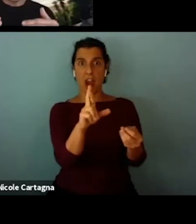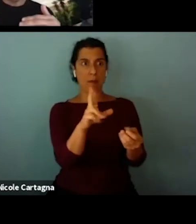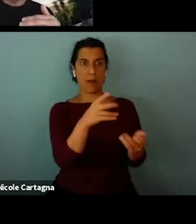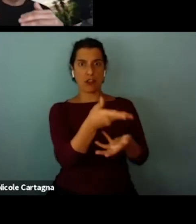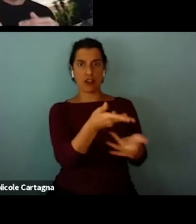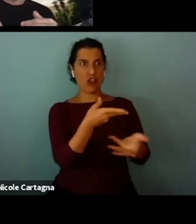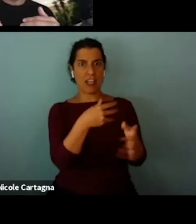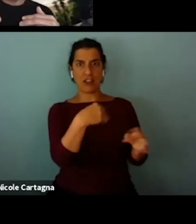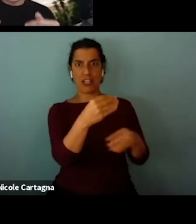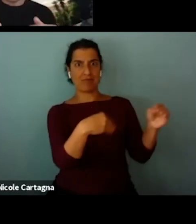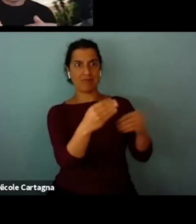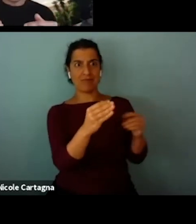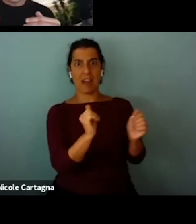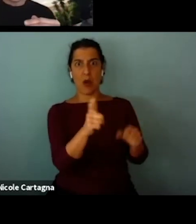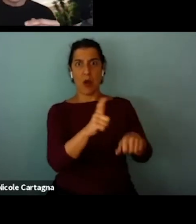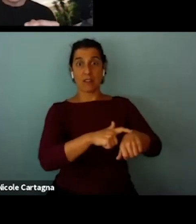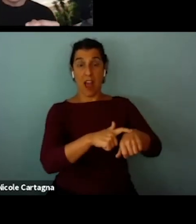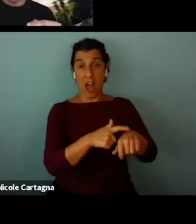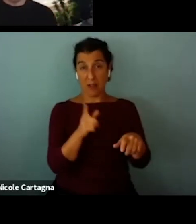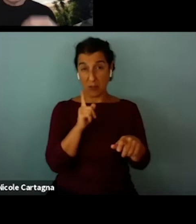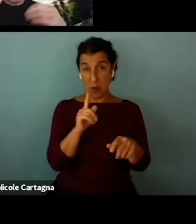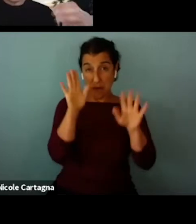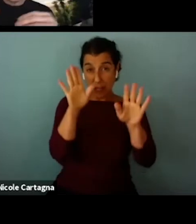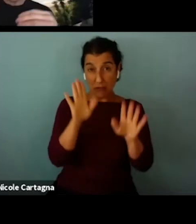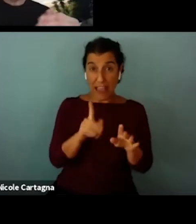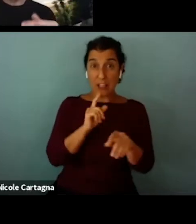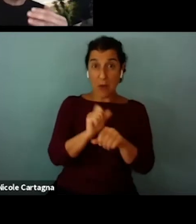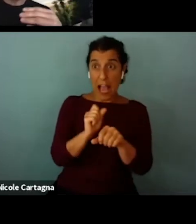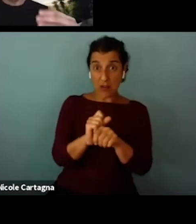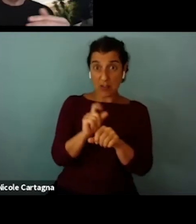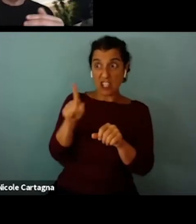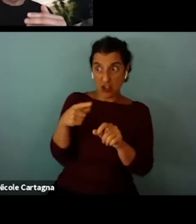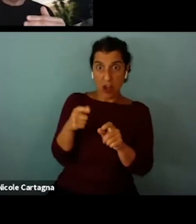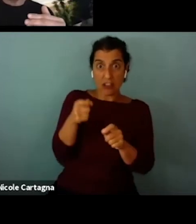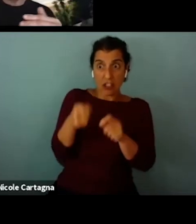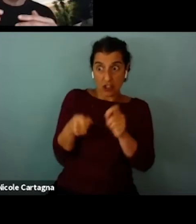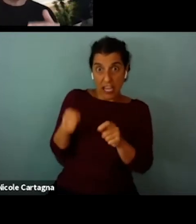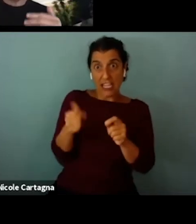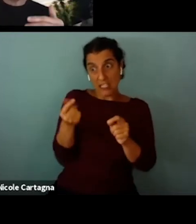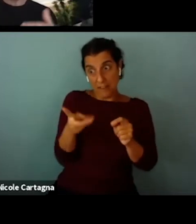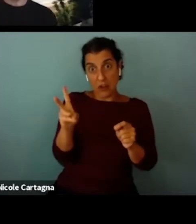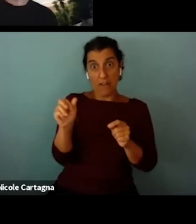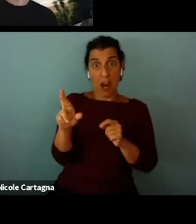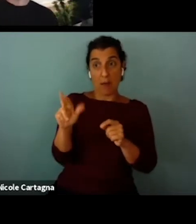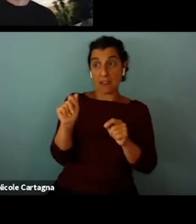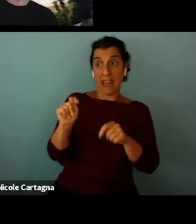be great to be able to actually just change a few variables at a time and see what those effects are